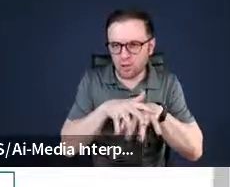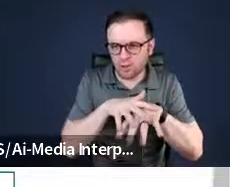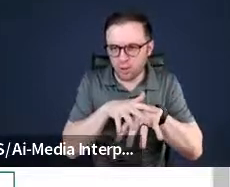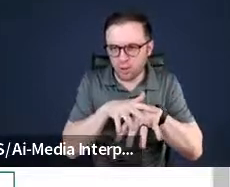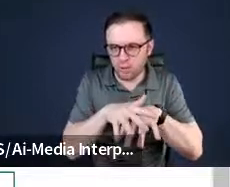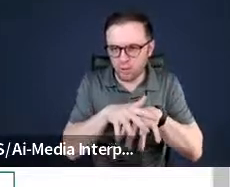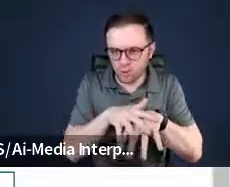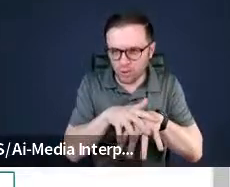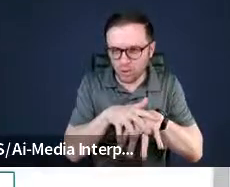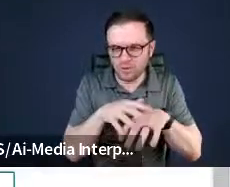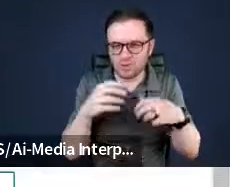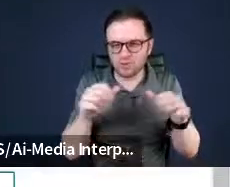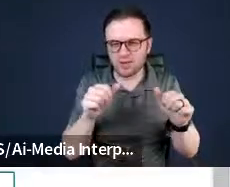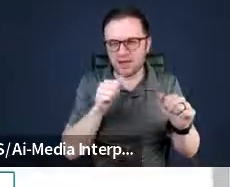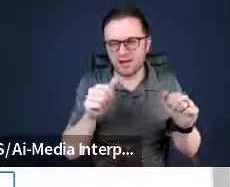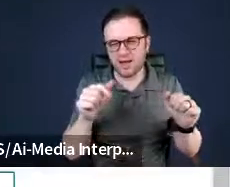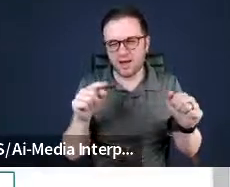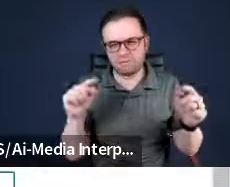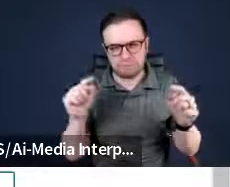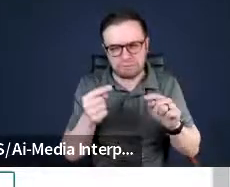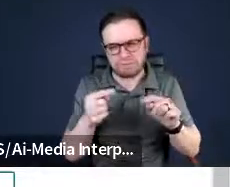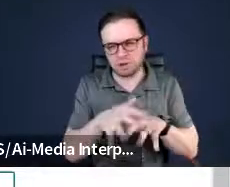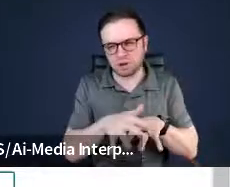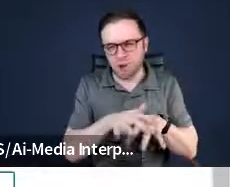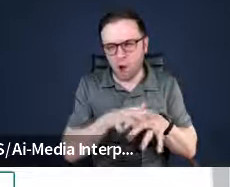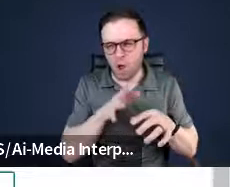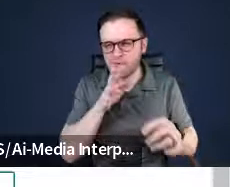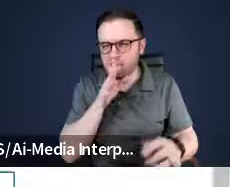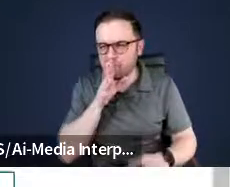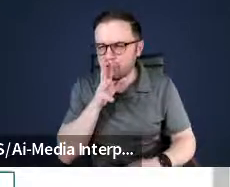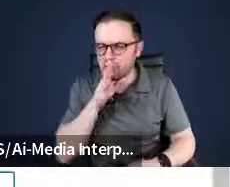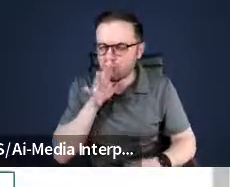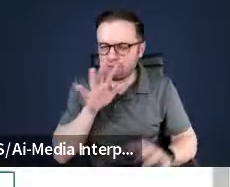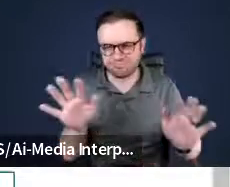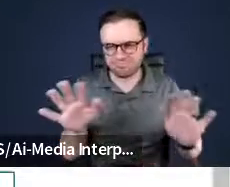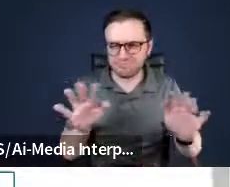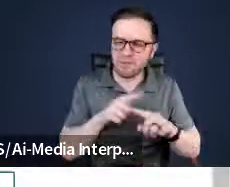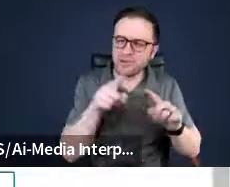Slower, slower, slower, slower, slower, slower MATT HACKETT: